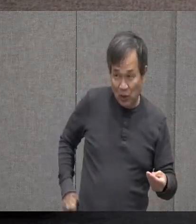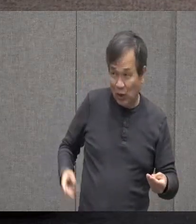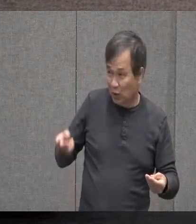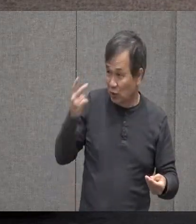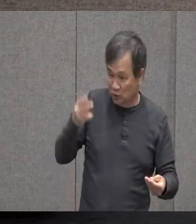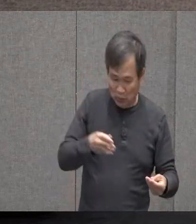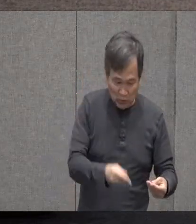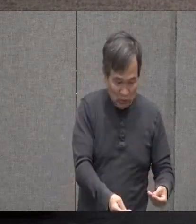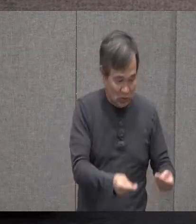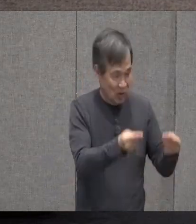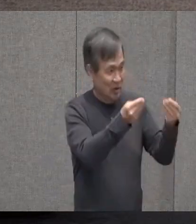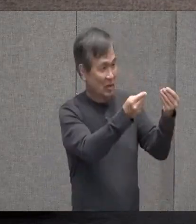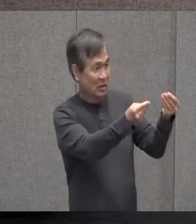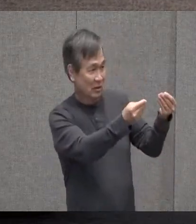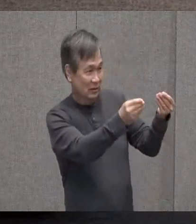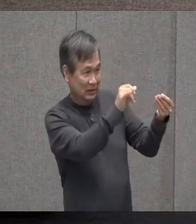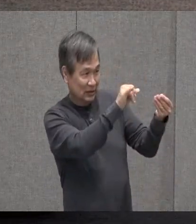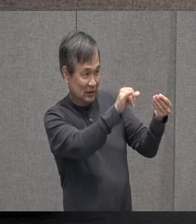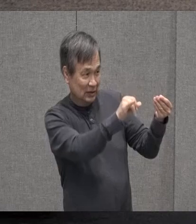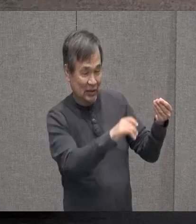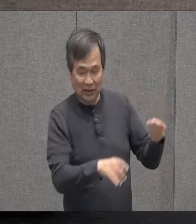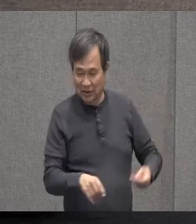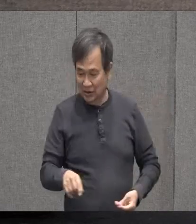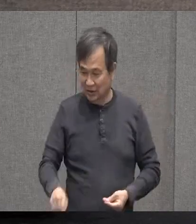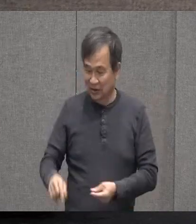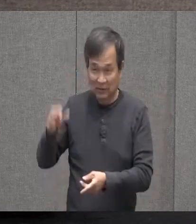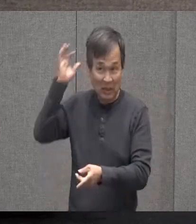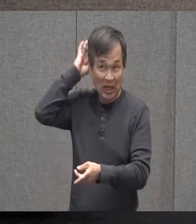Sure enough, the purses were identical and so were the hair pins.